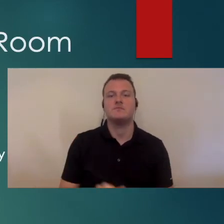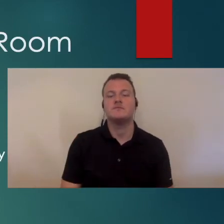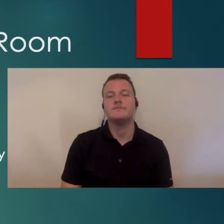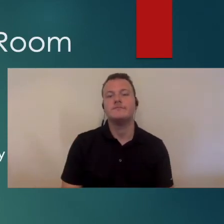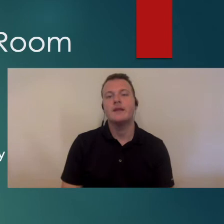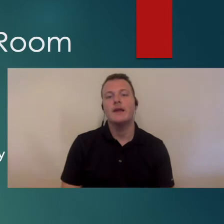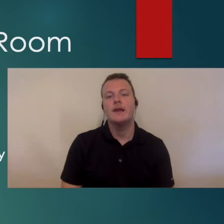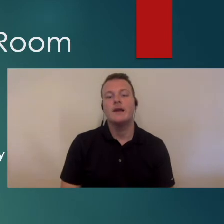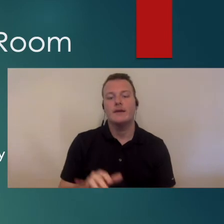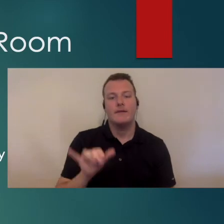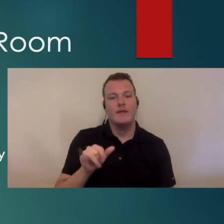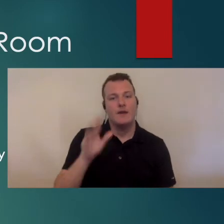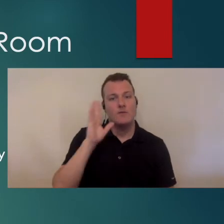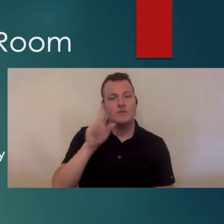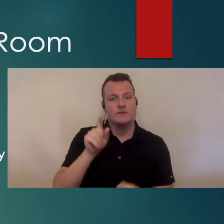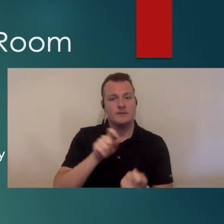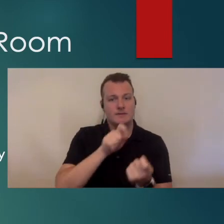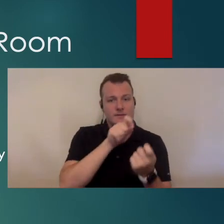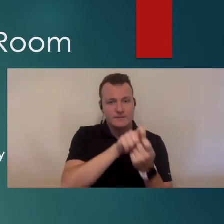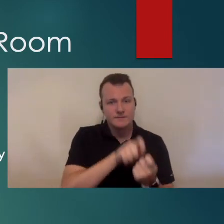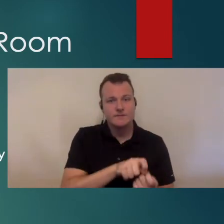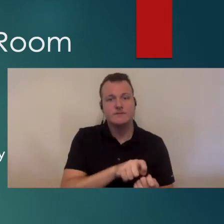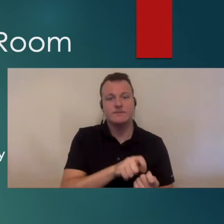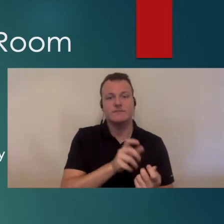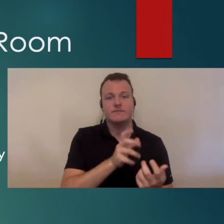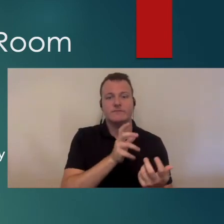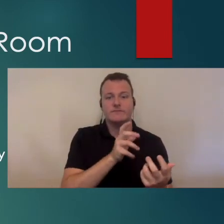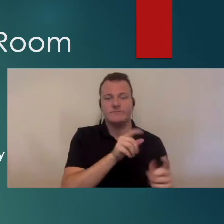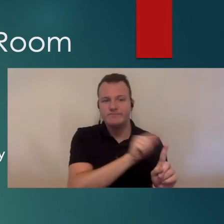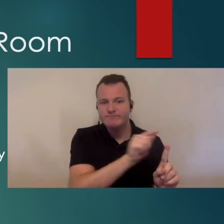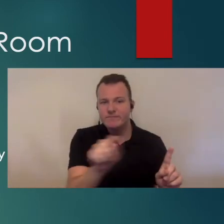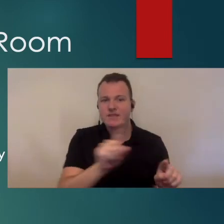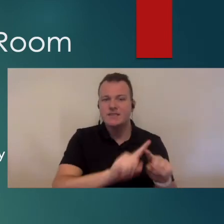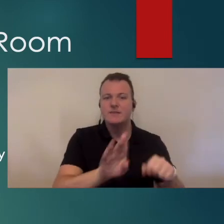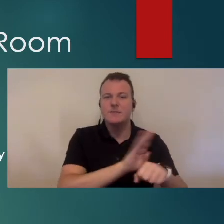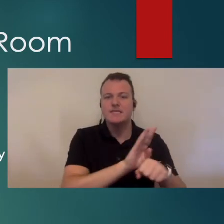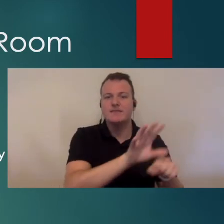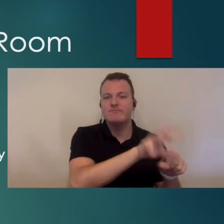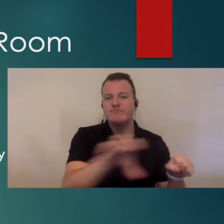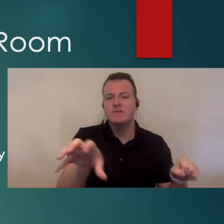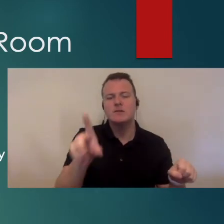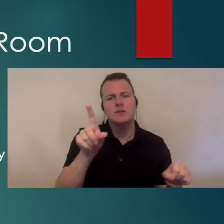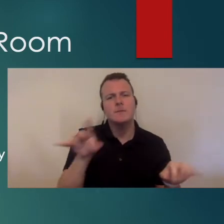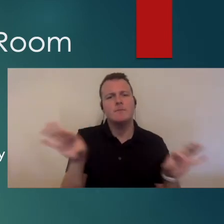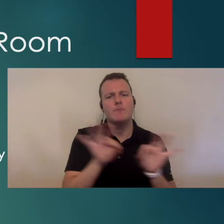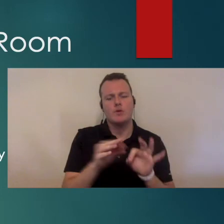something that's specific to each practice, but know your worth, ensure